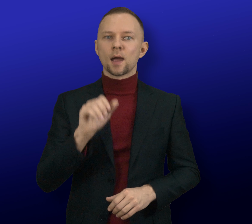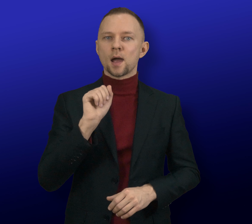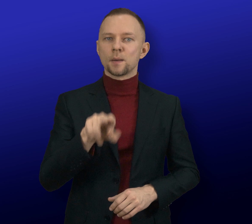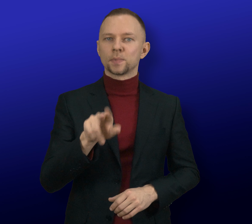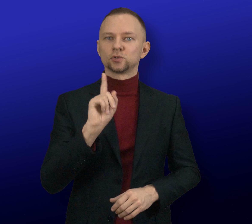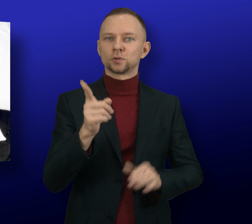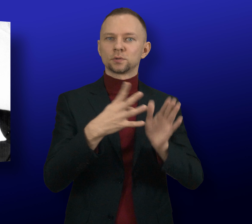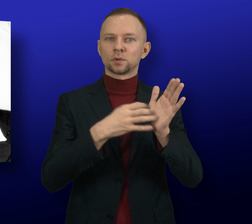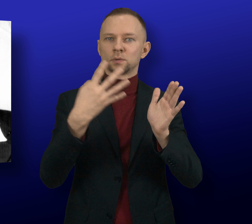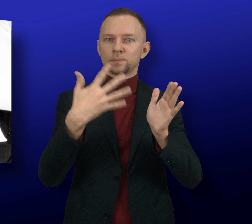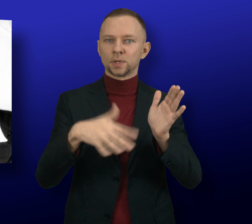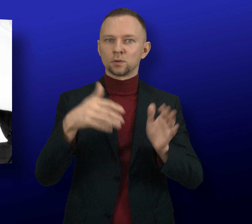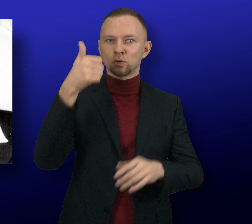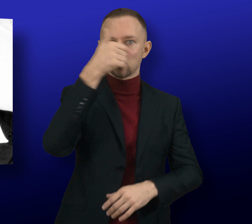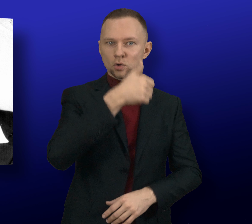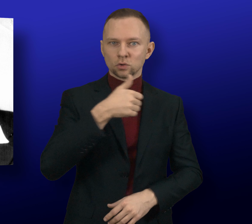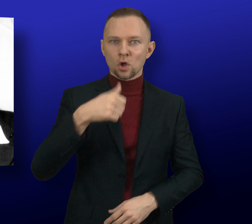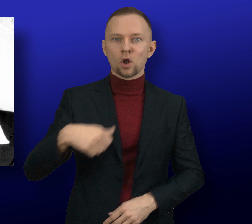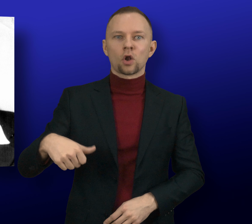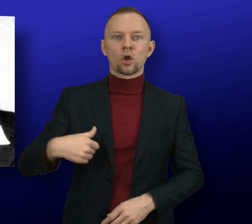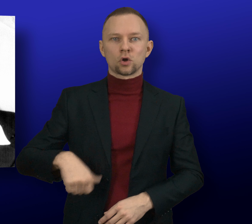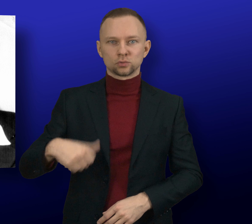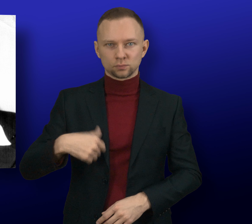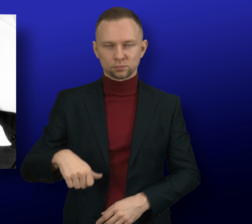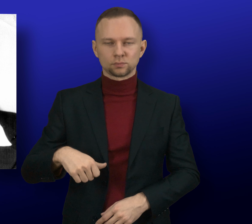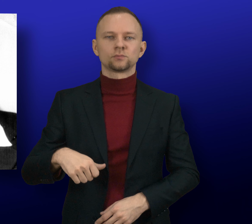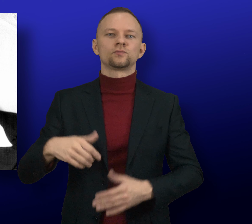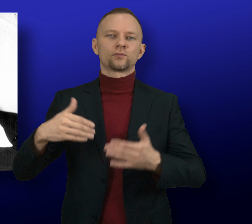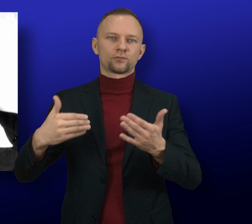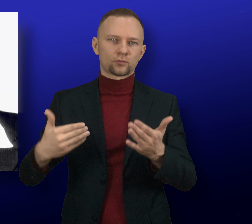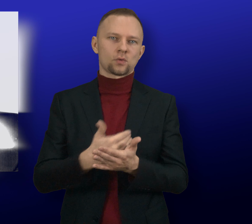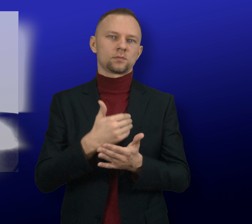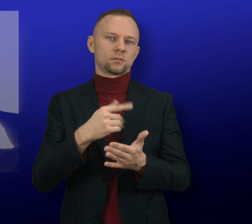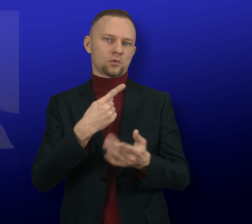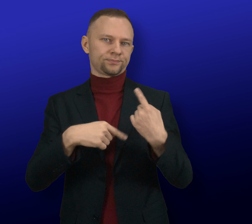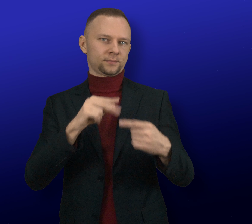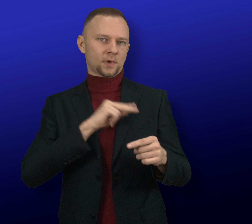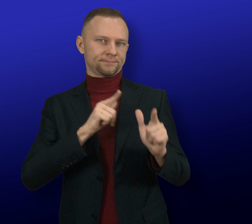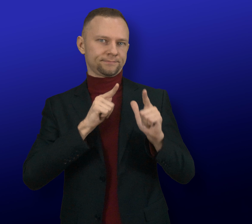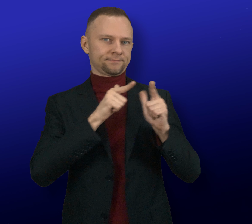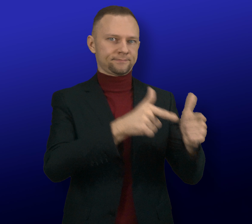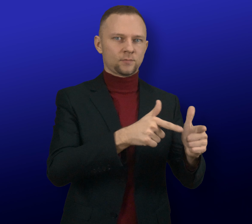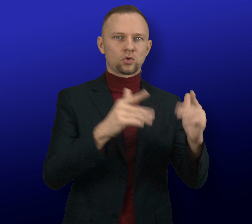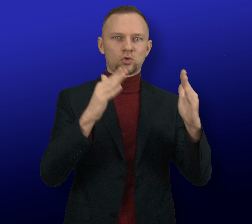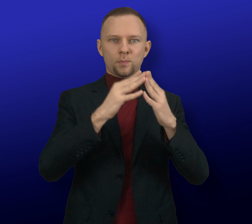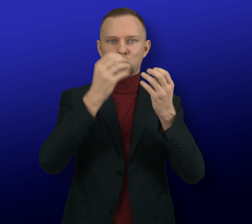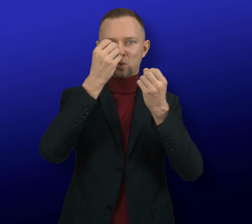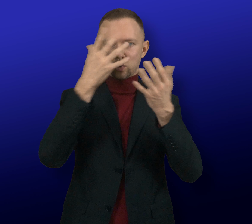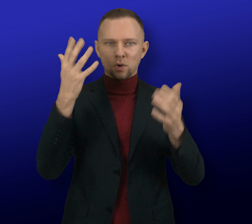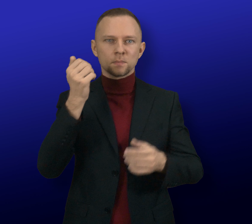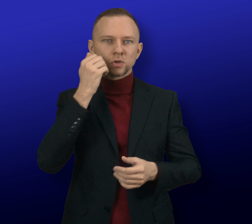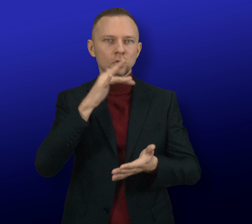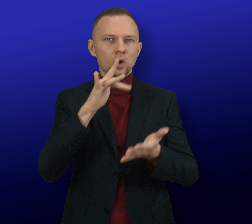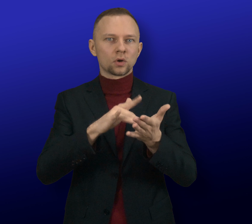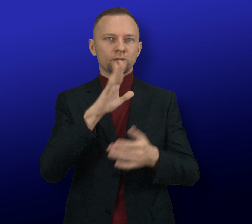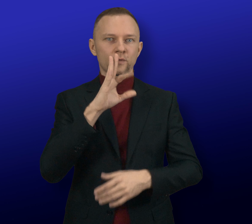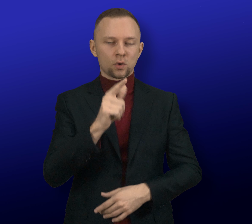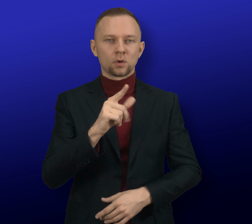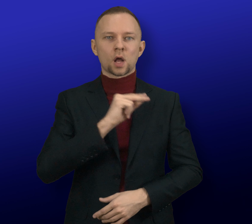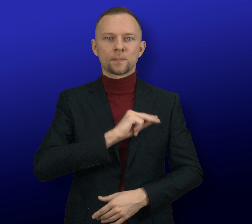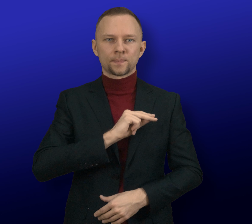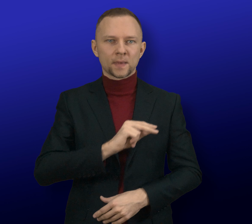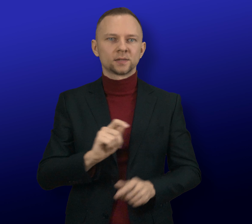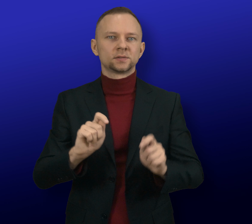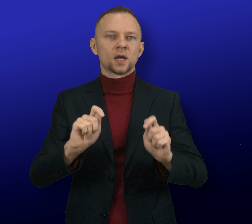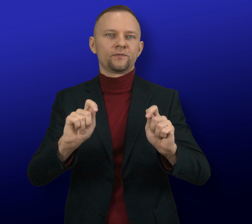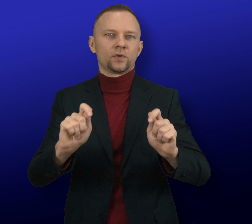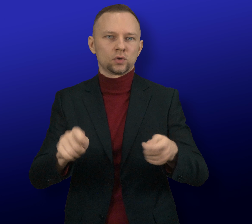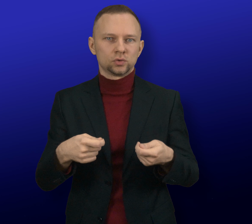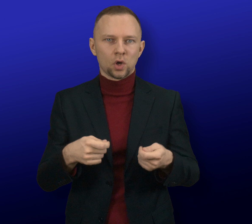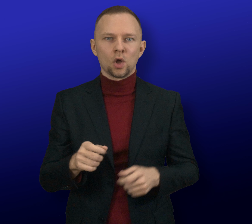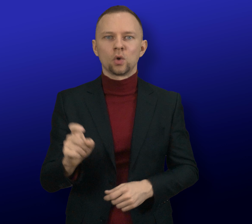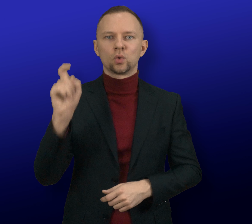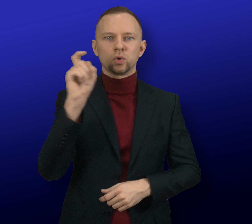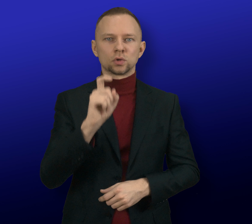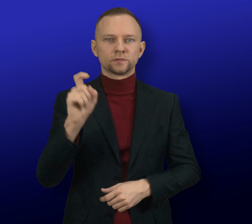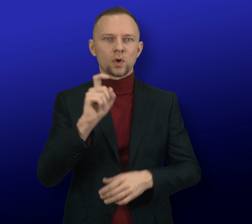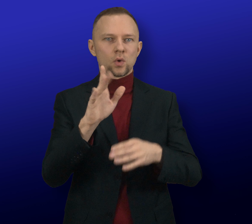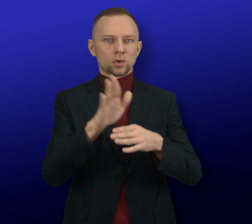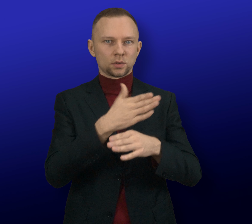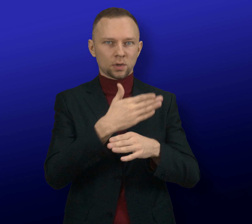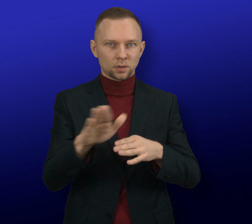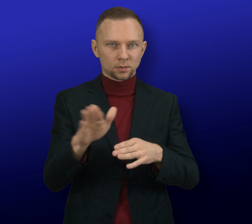In April 1950, Lychkina was again accepted into the MosgorVOG House of Culture as head of the art department;